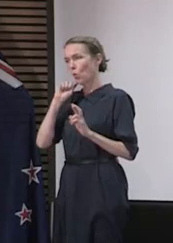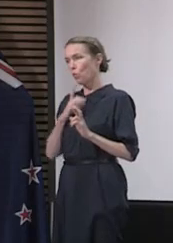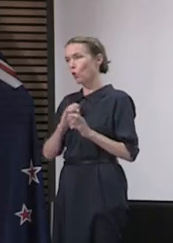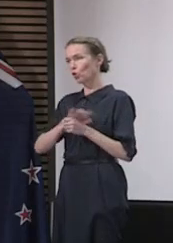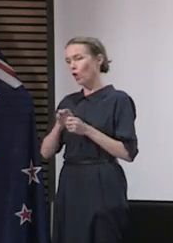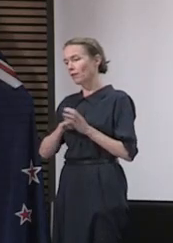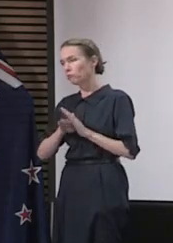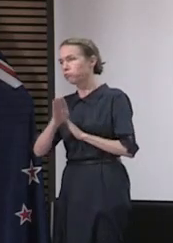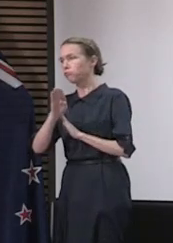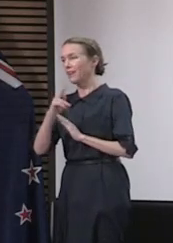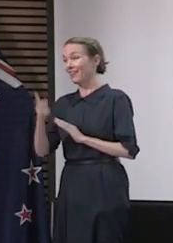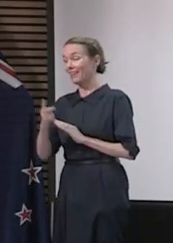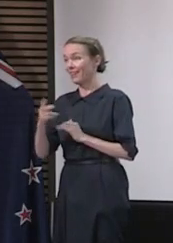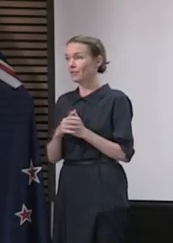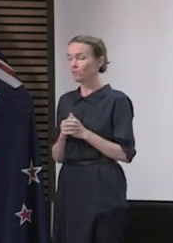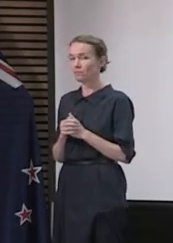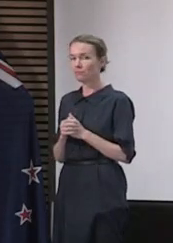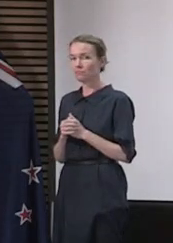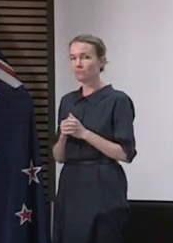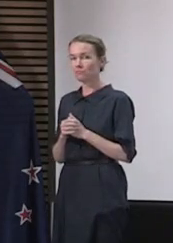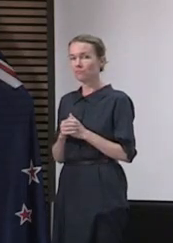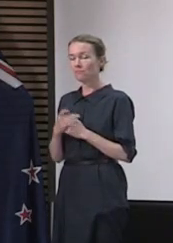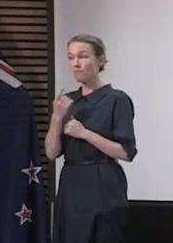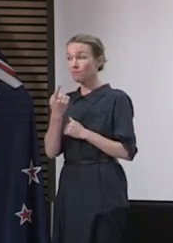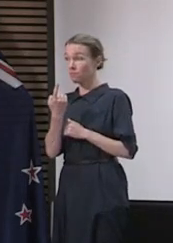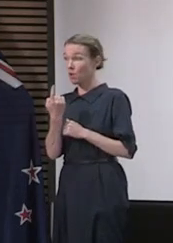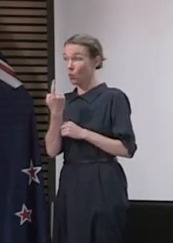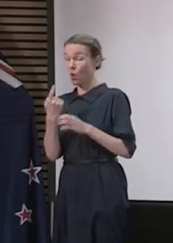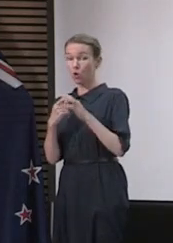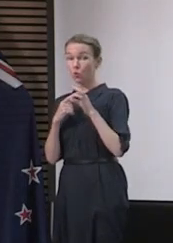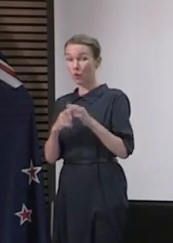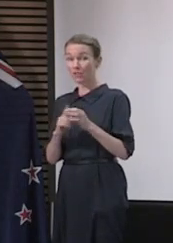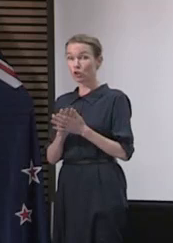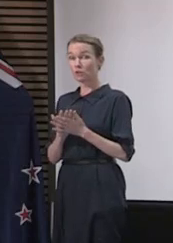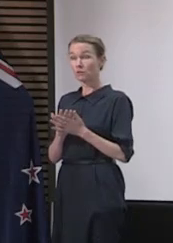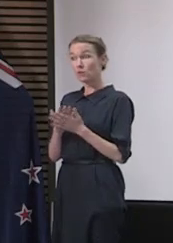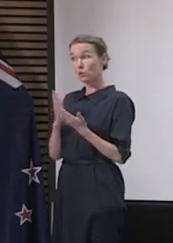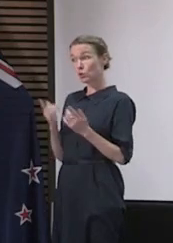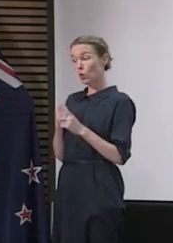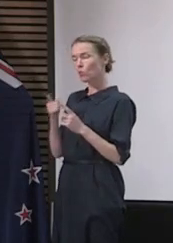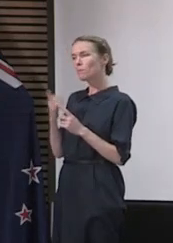having that experience. How many of those probable cases have returned